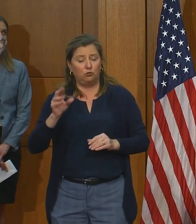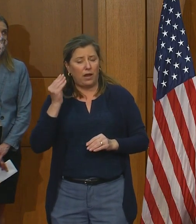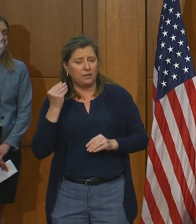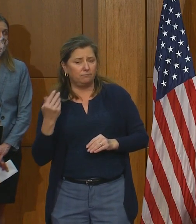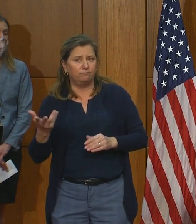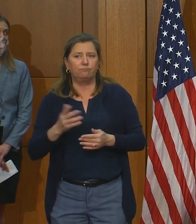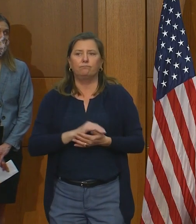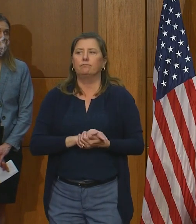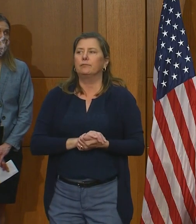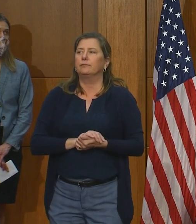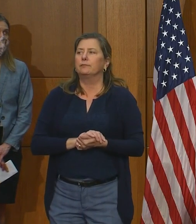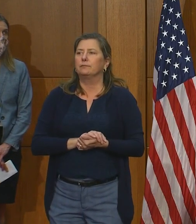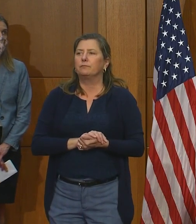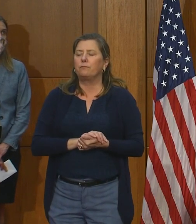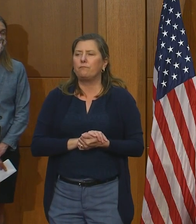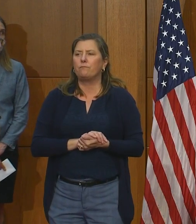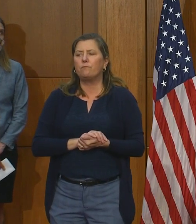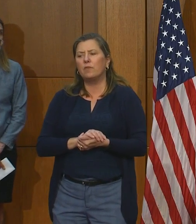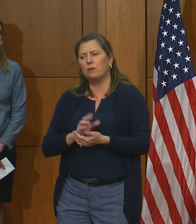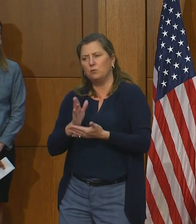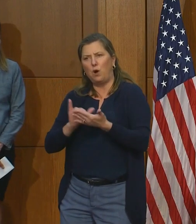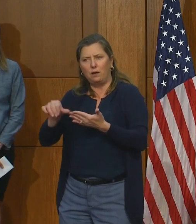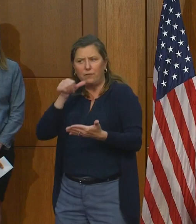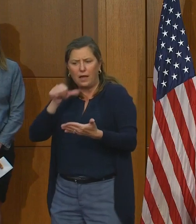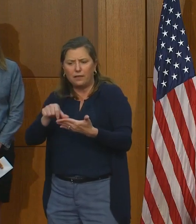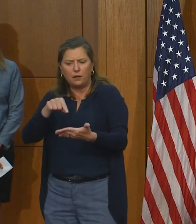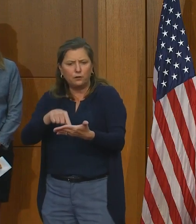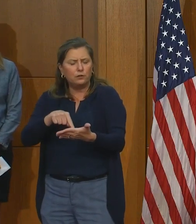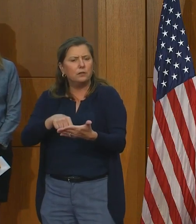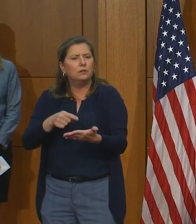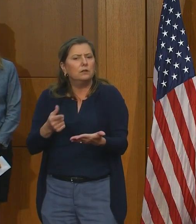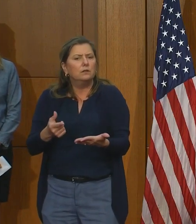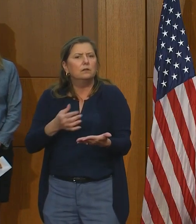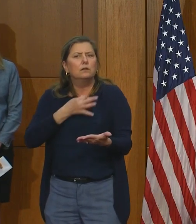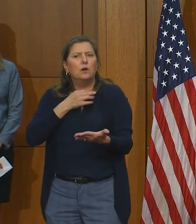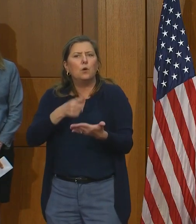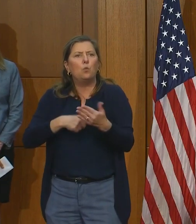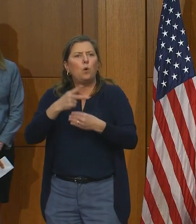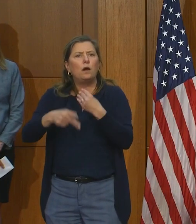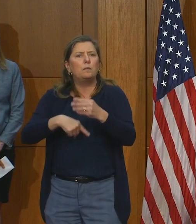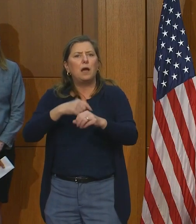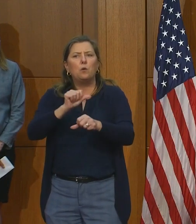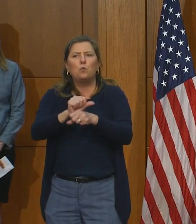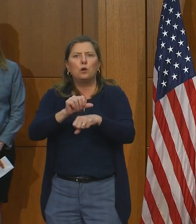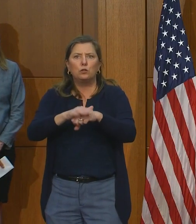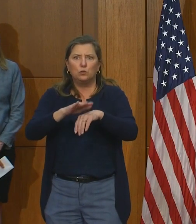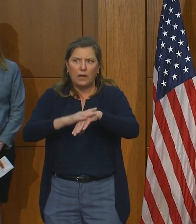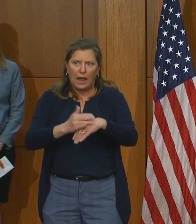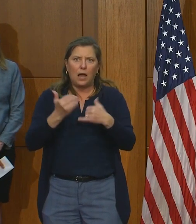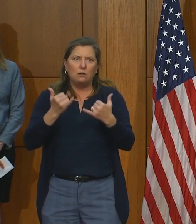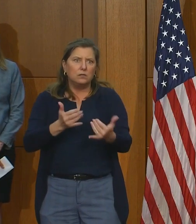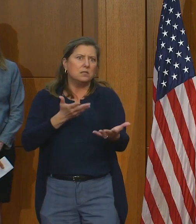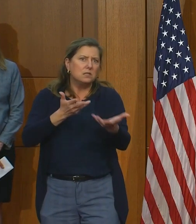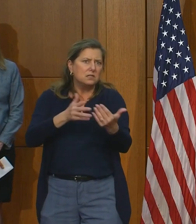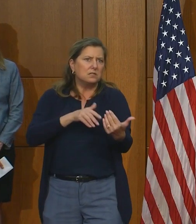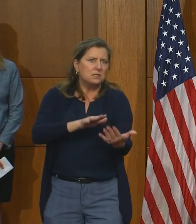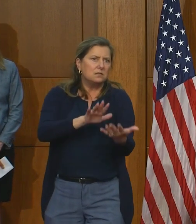THING I WOULD MENTION TO ANDRE- THAT'S PART OF THE HEAD AND WAS ADDRESSED IN THEIR THEIR